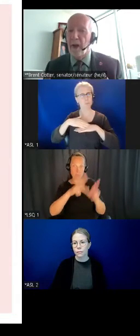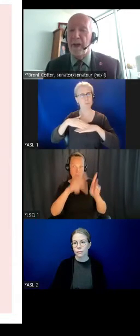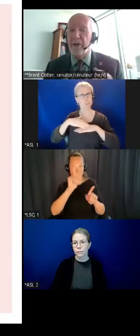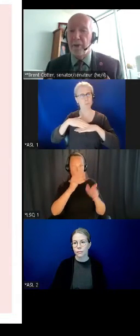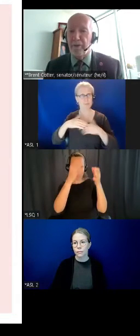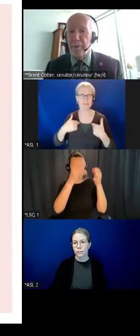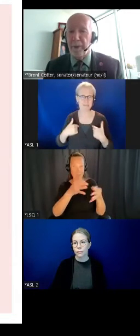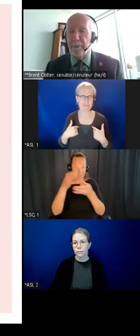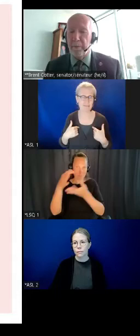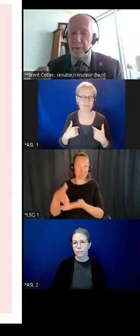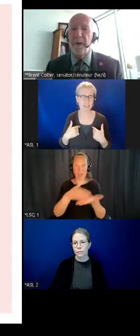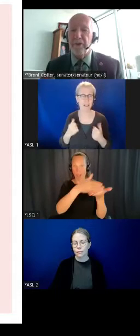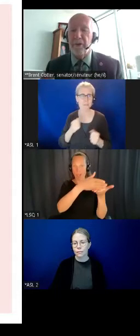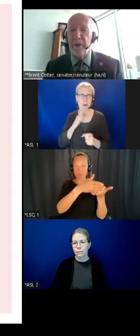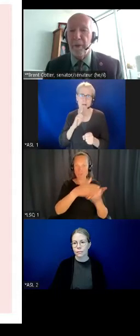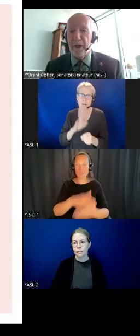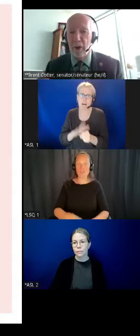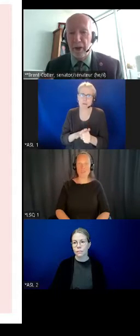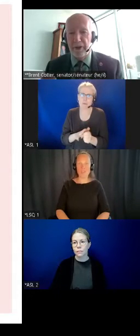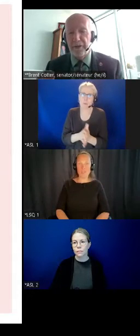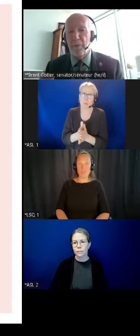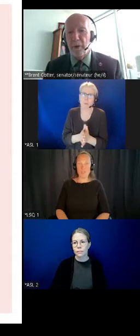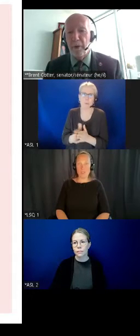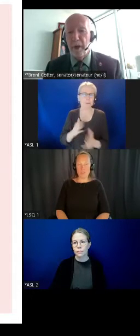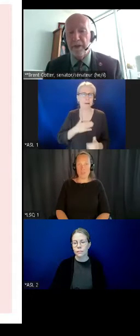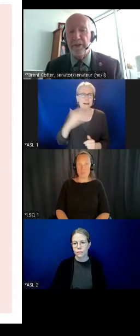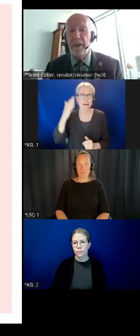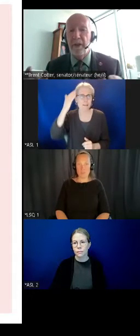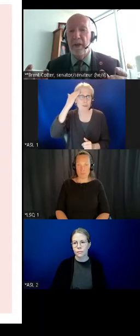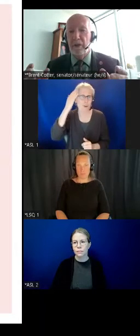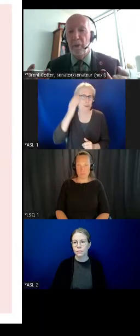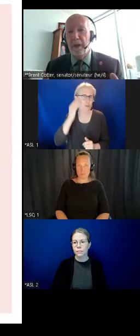AND A HIGH DEGREE OF COMMITMENT. AS I SAY, MY KNOWLEDGE IS MORE MODEST.